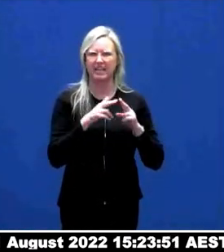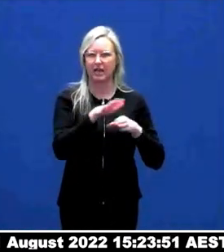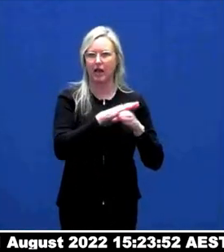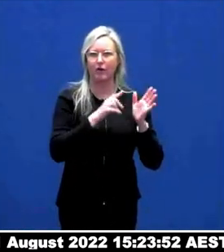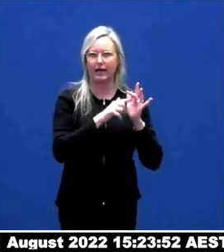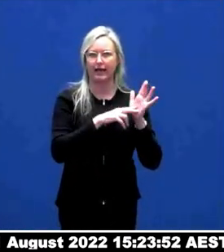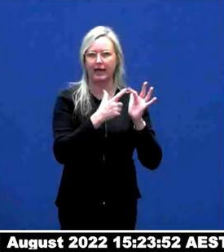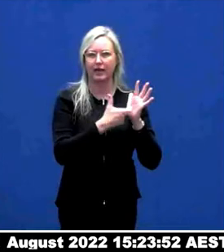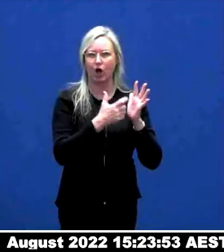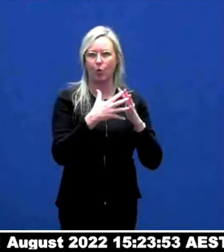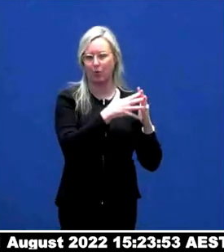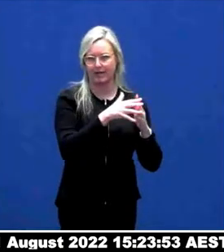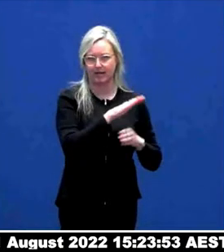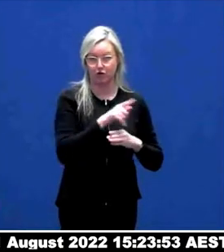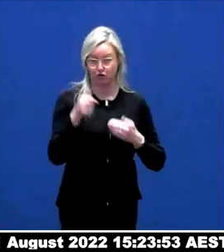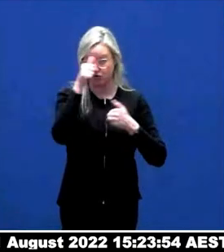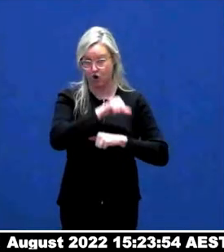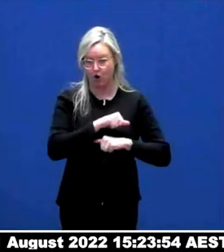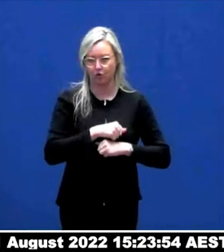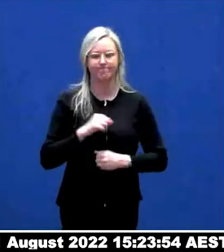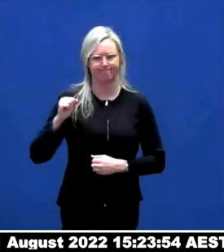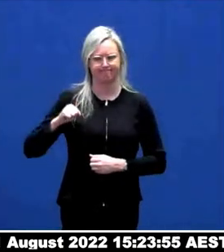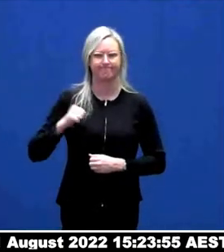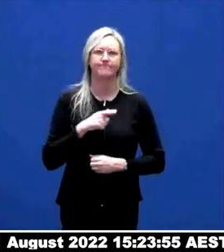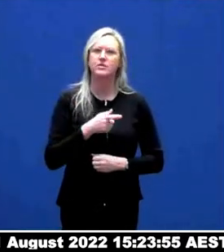'DAVE': Yes. MS EASTMAN: So, Dave, can I start - tell us what your story is.